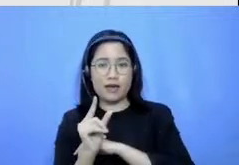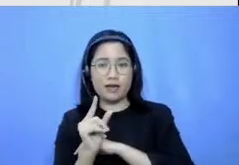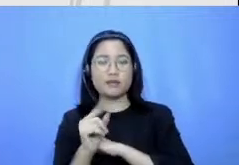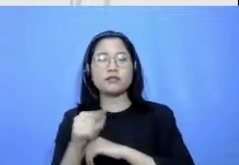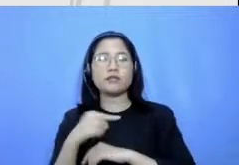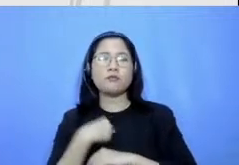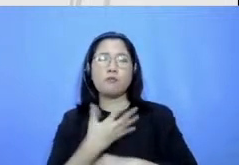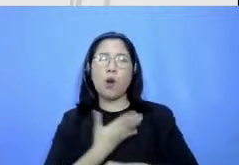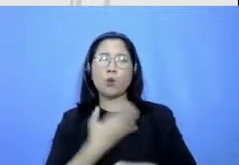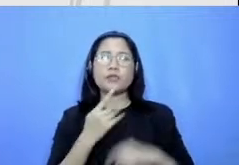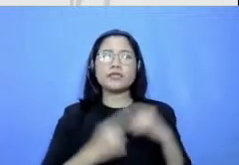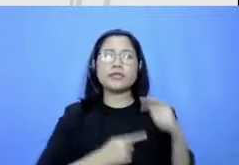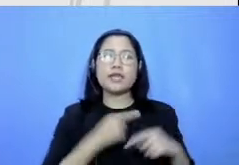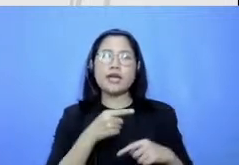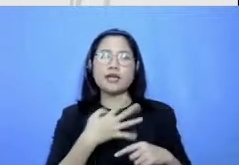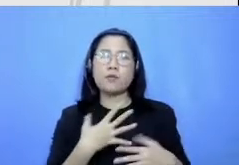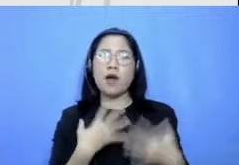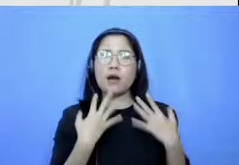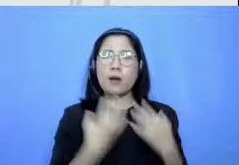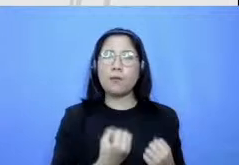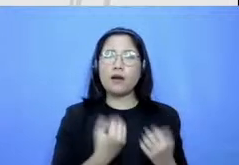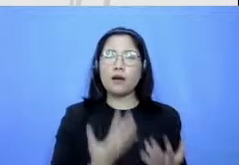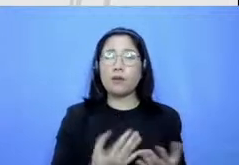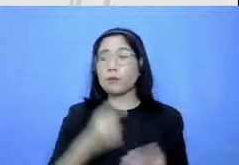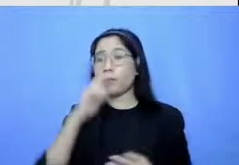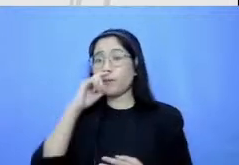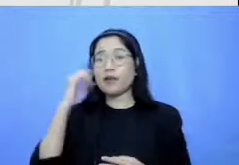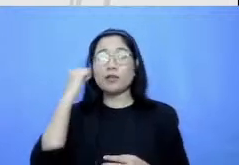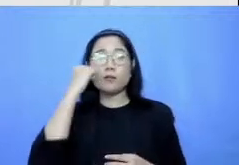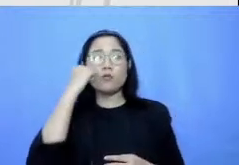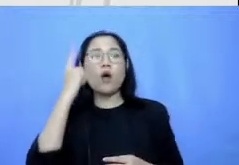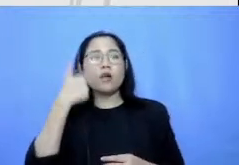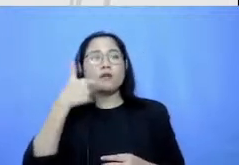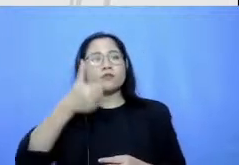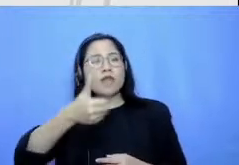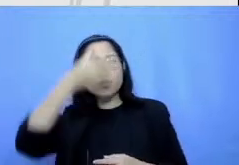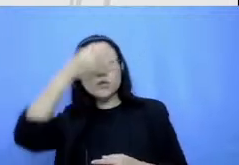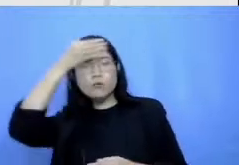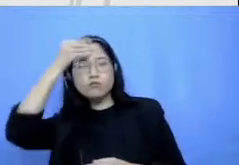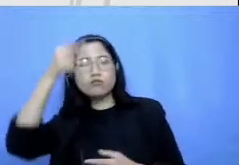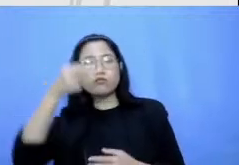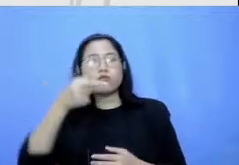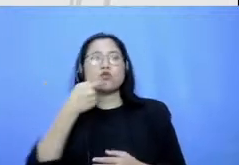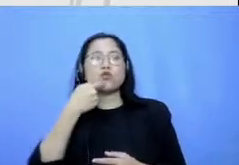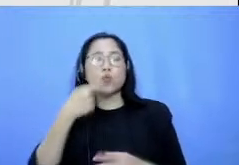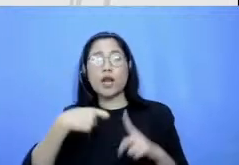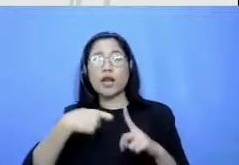so that you can get a framework that can later be used as a to-do list